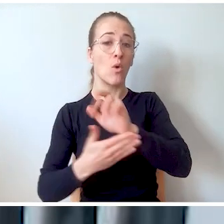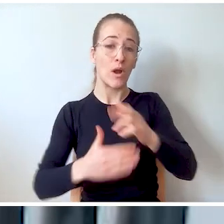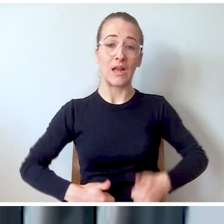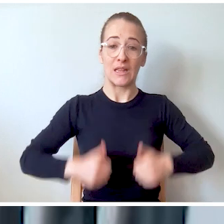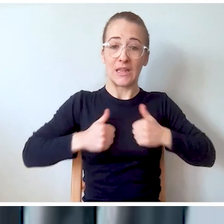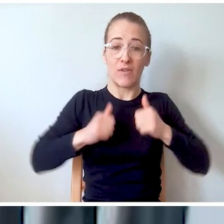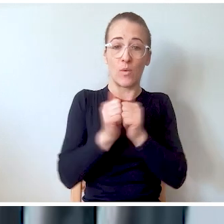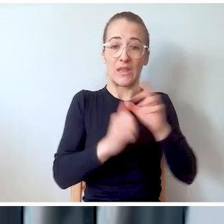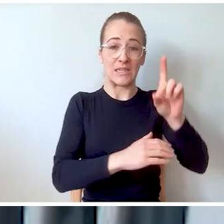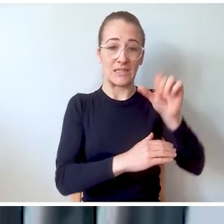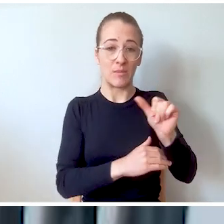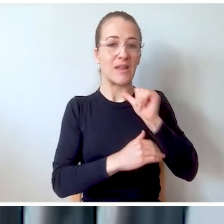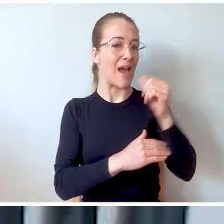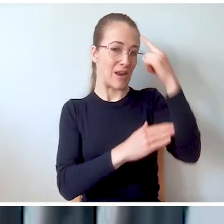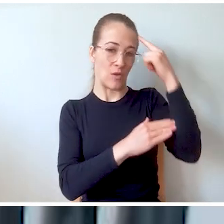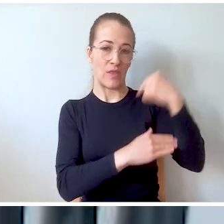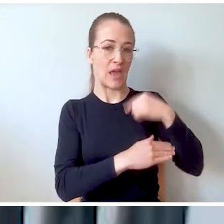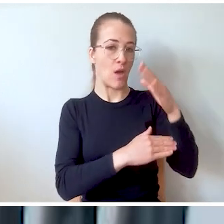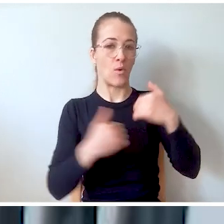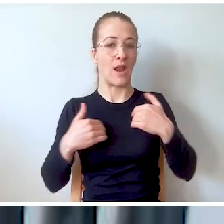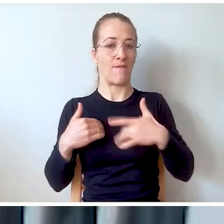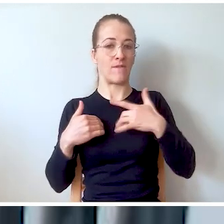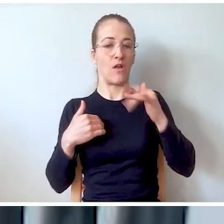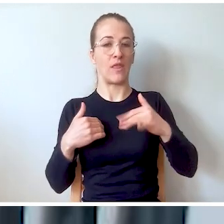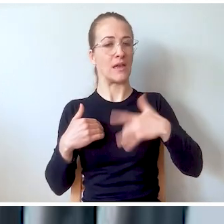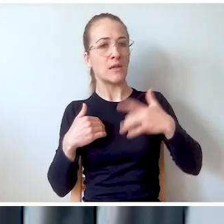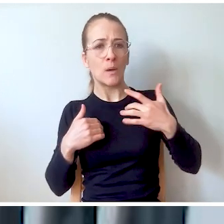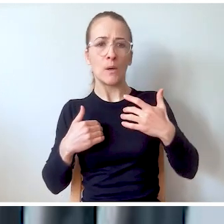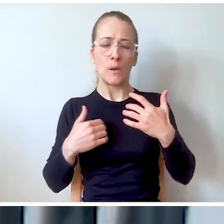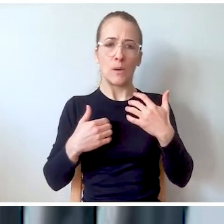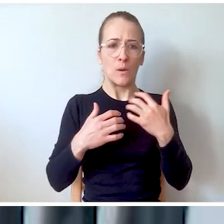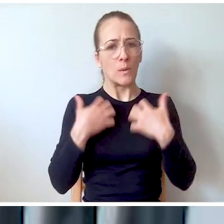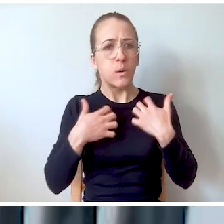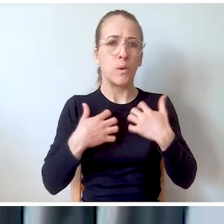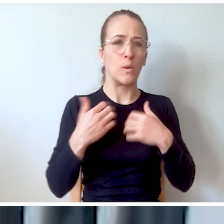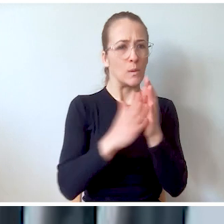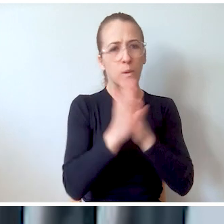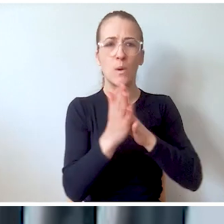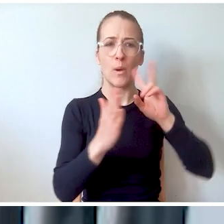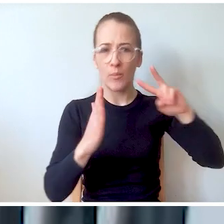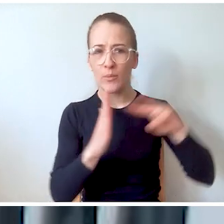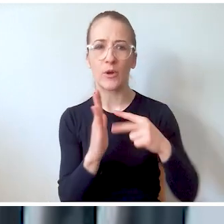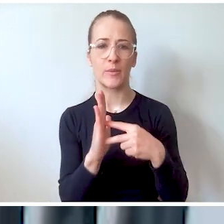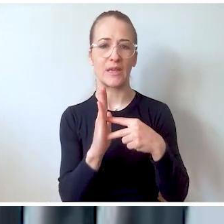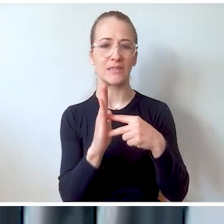I don't think I ever would have felt that sense of purpose and that sense of empowerment.